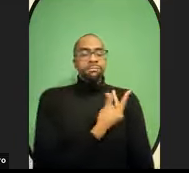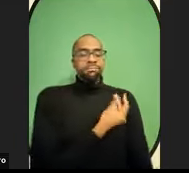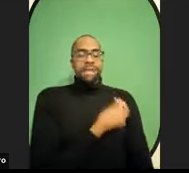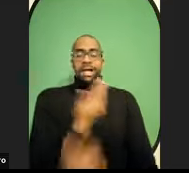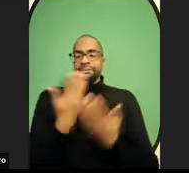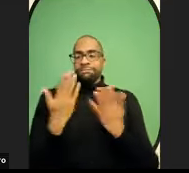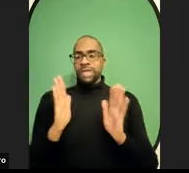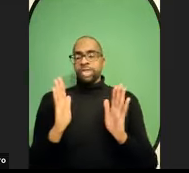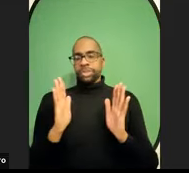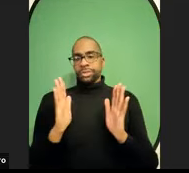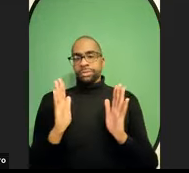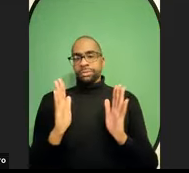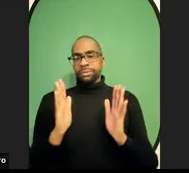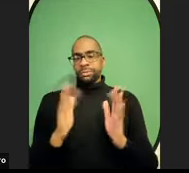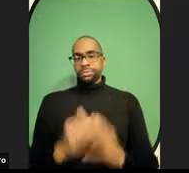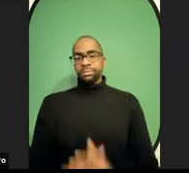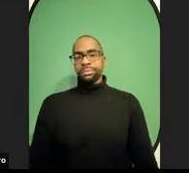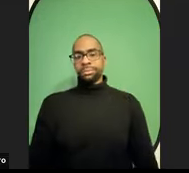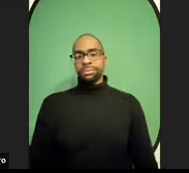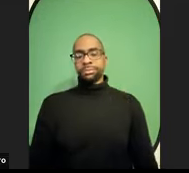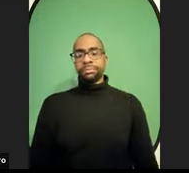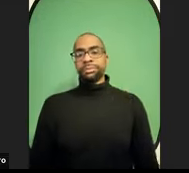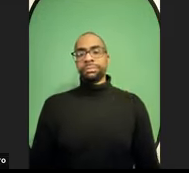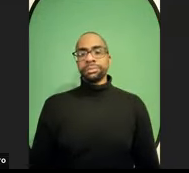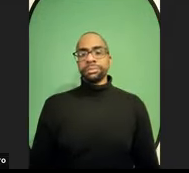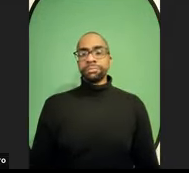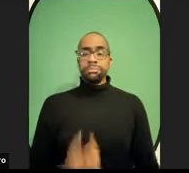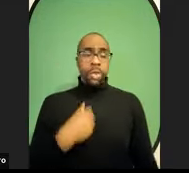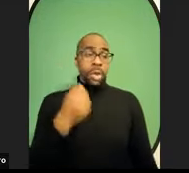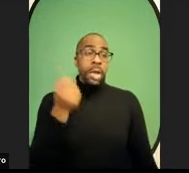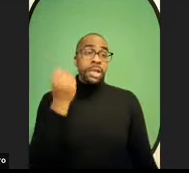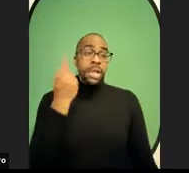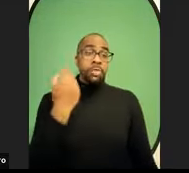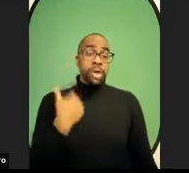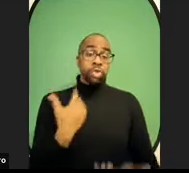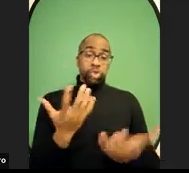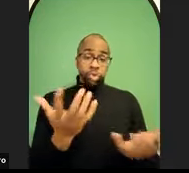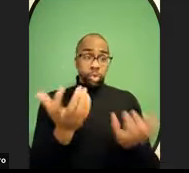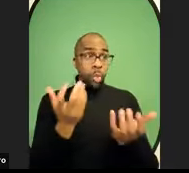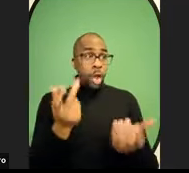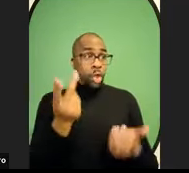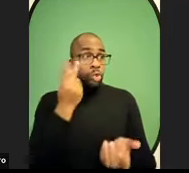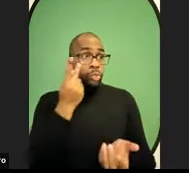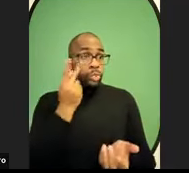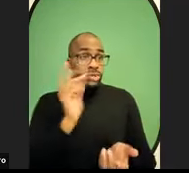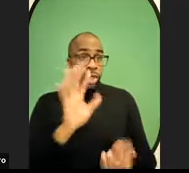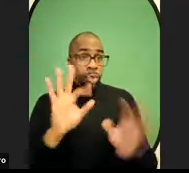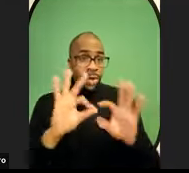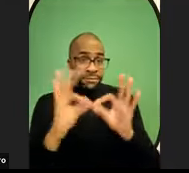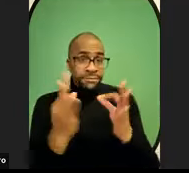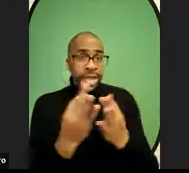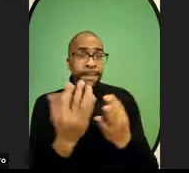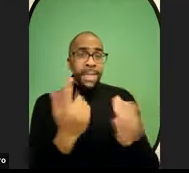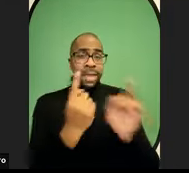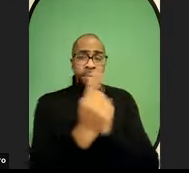seeing is back to me. So there's not a single. person who person who's on vaccinated, so person who's on vaccinated. So I who's on vaccinated. So, I get it because you still. want us